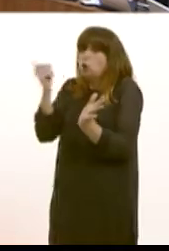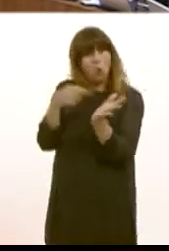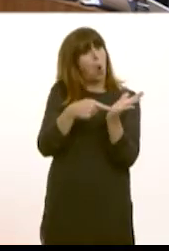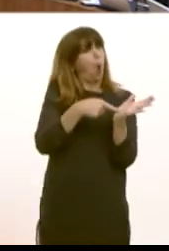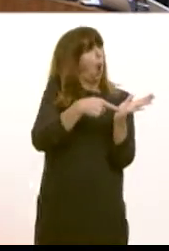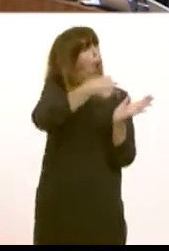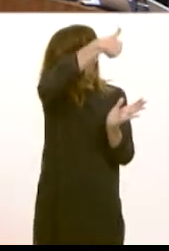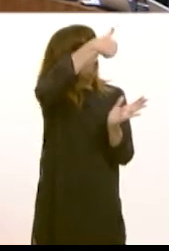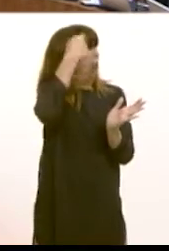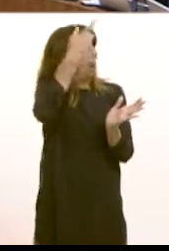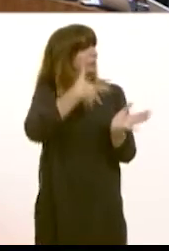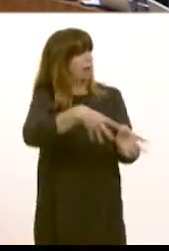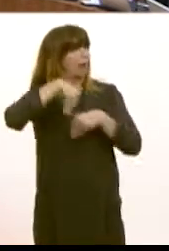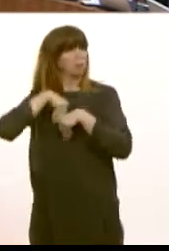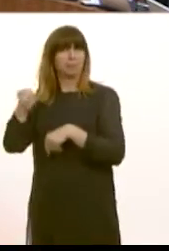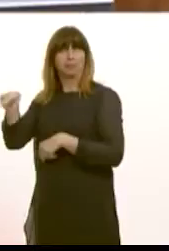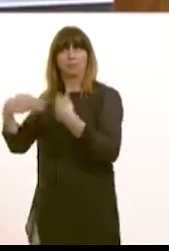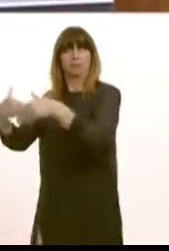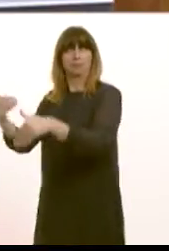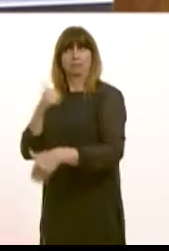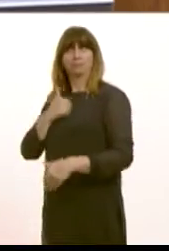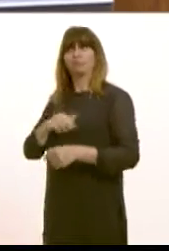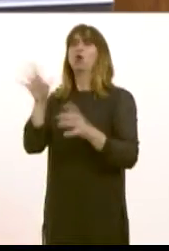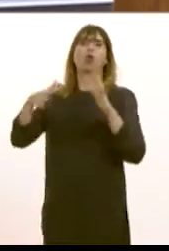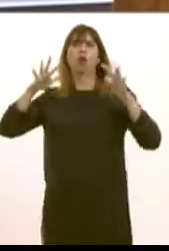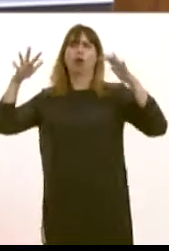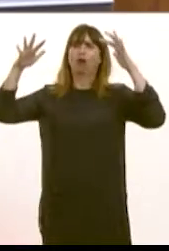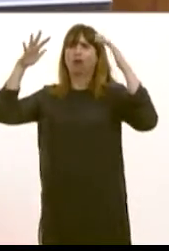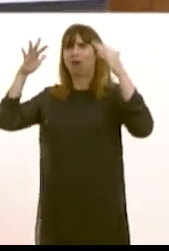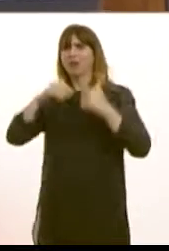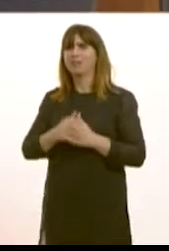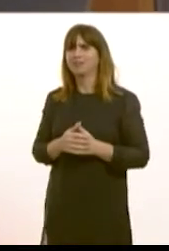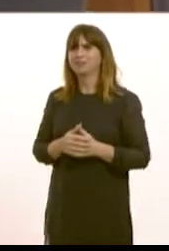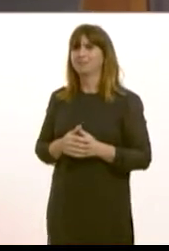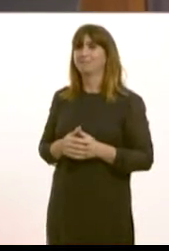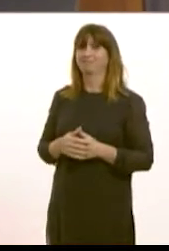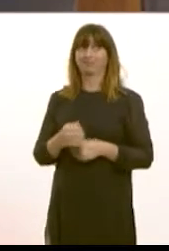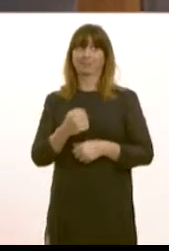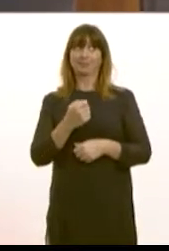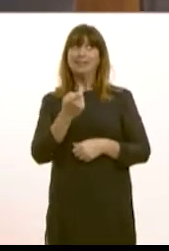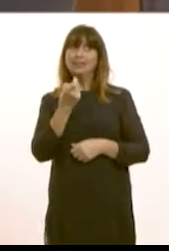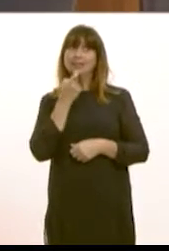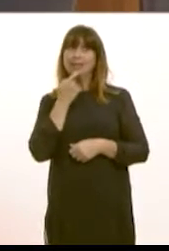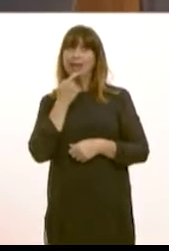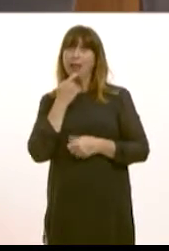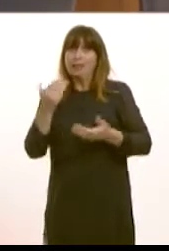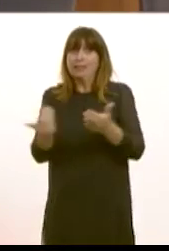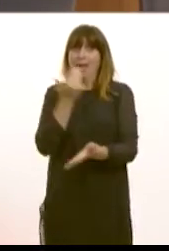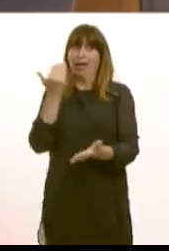Carwyn Jones: I donít think the principle of keeping our steel industry was wholly a Plaid Cymru idea.